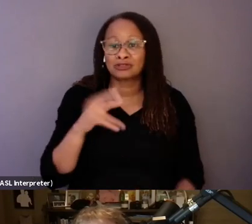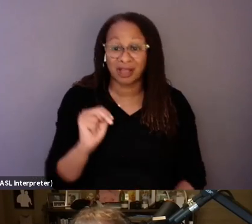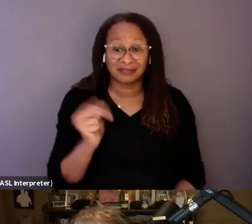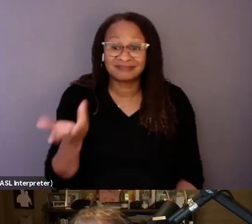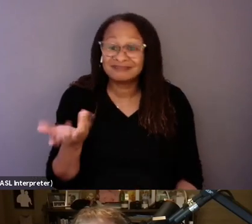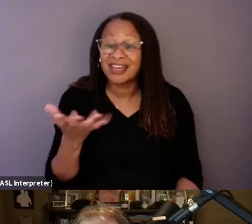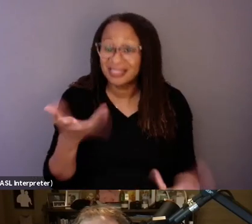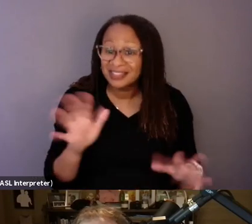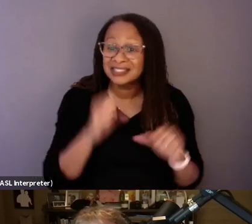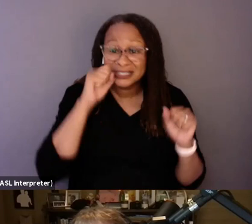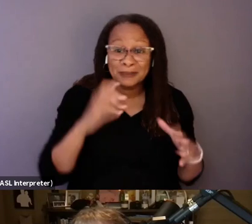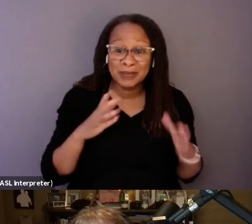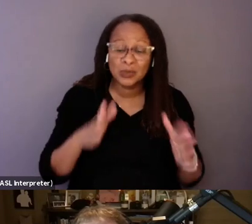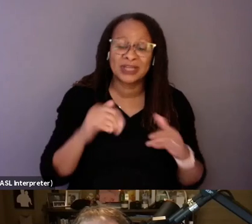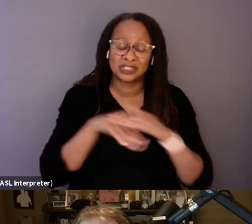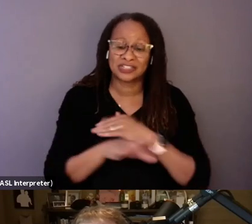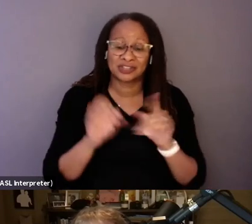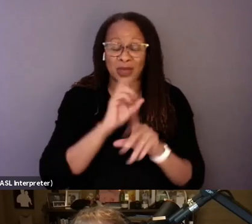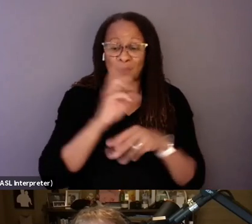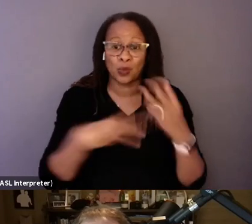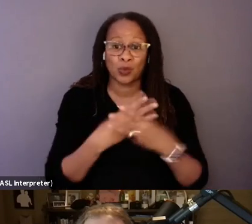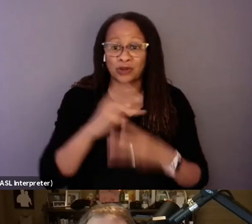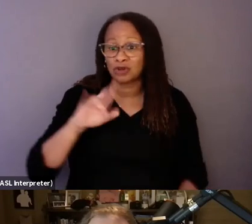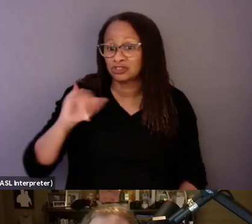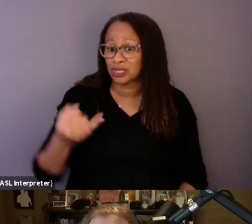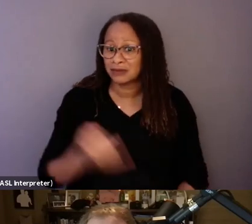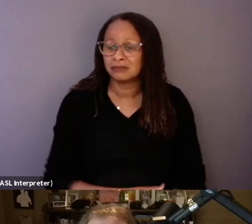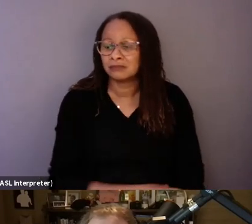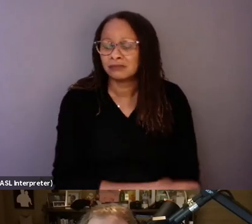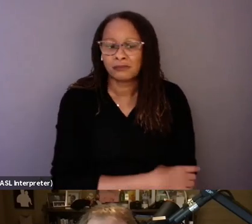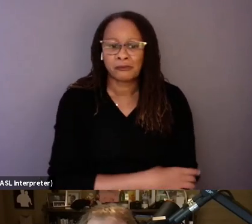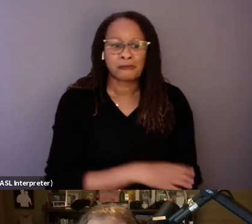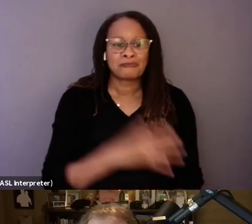to enter us into that world, RJ. Well, Joe, you've now provided me with